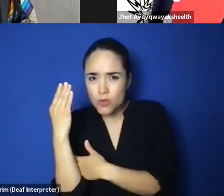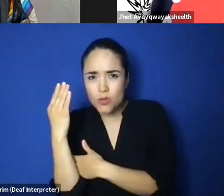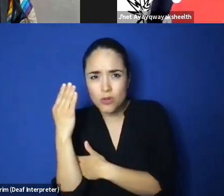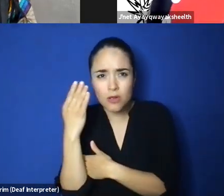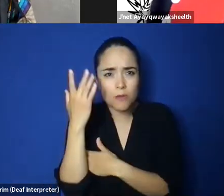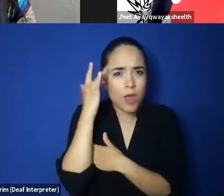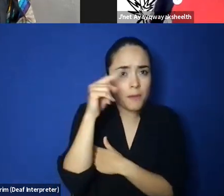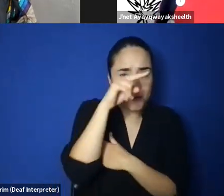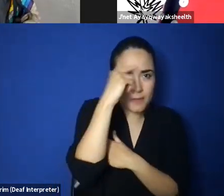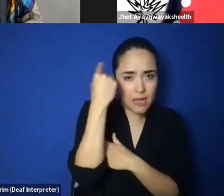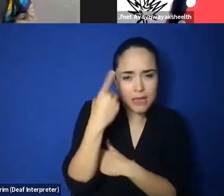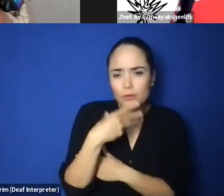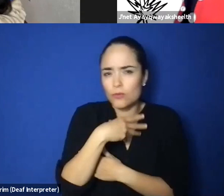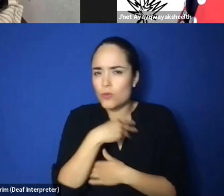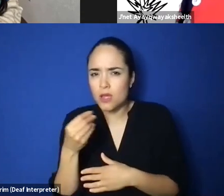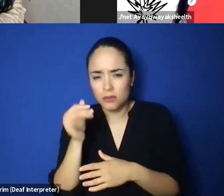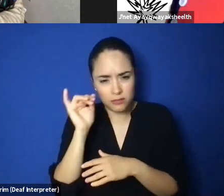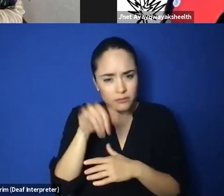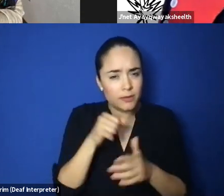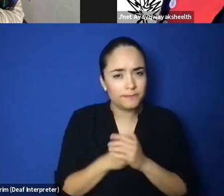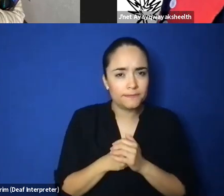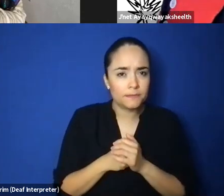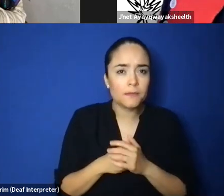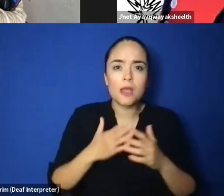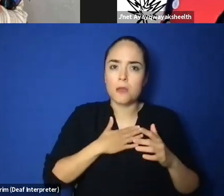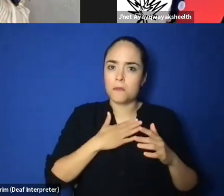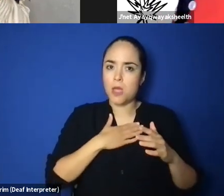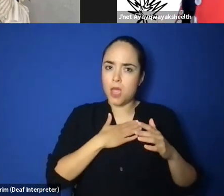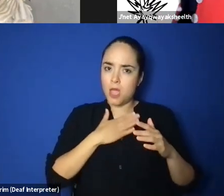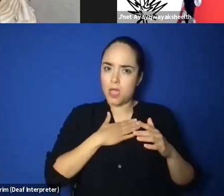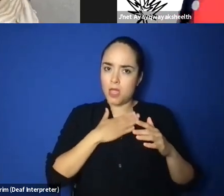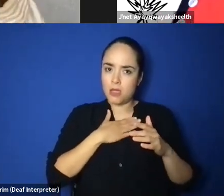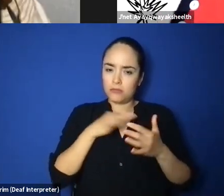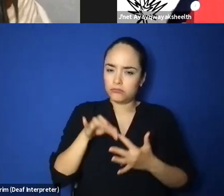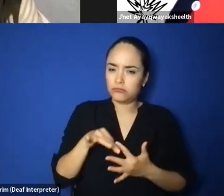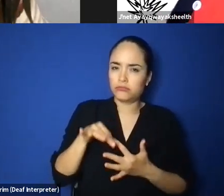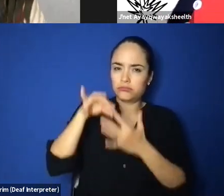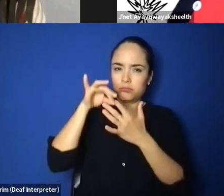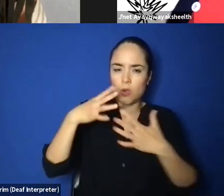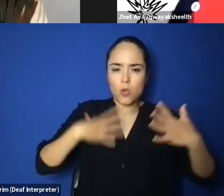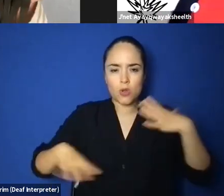Yeah so that's my outfit, right, and you see it repeated on even on my cuffs. So it looks like